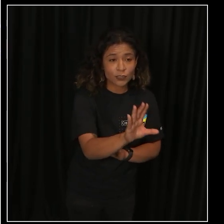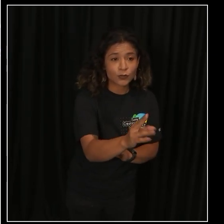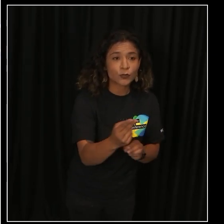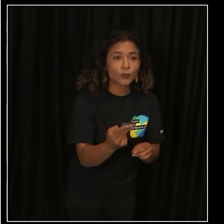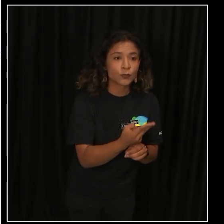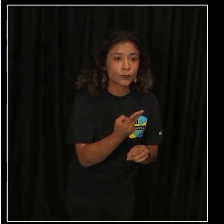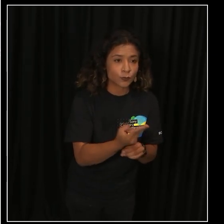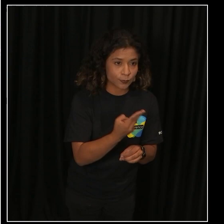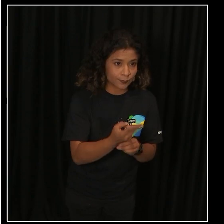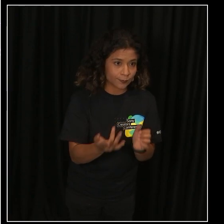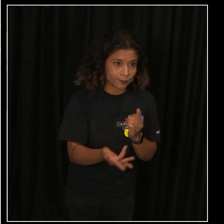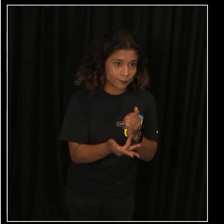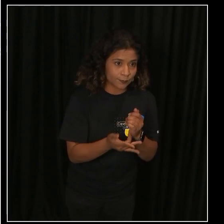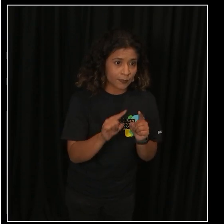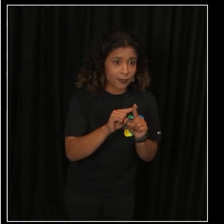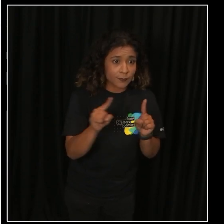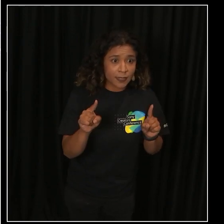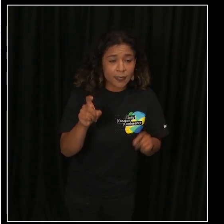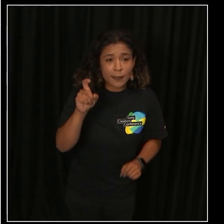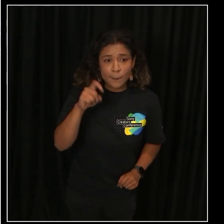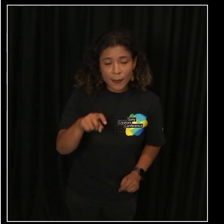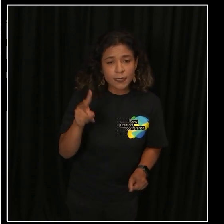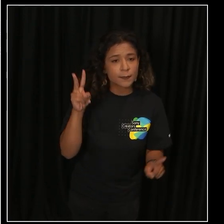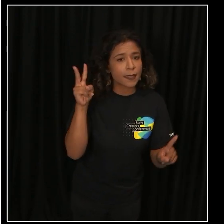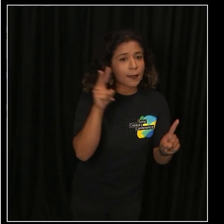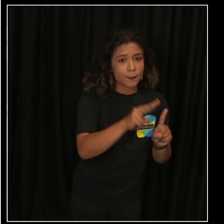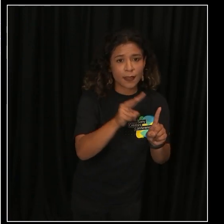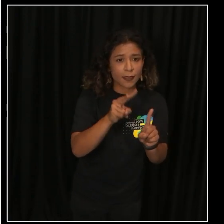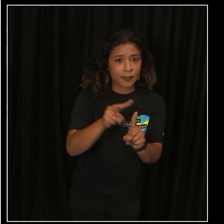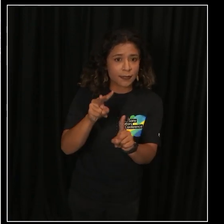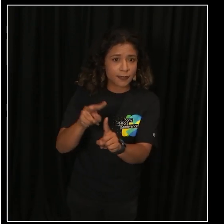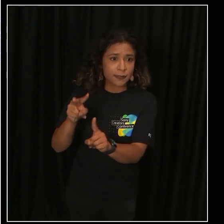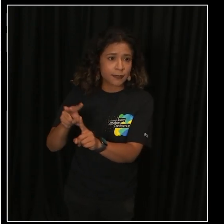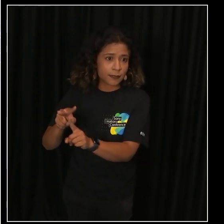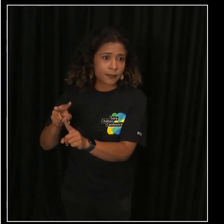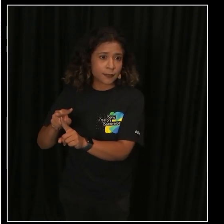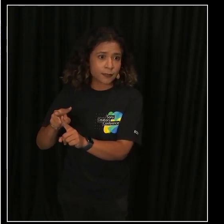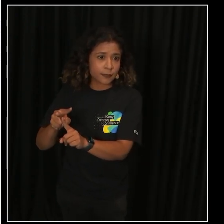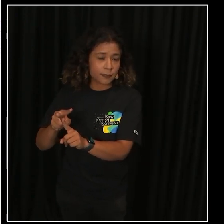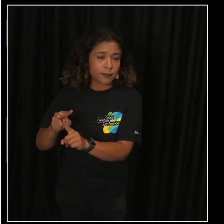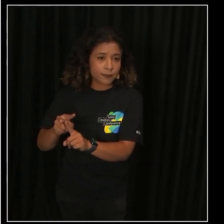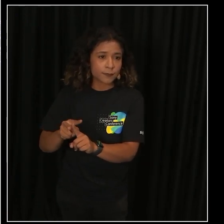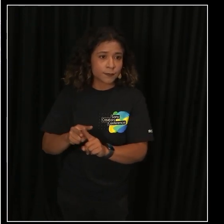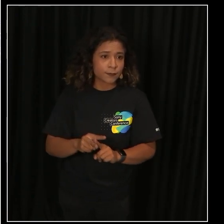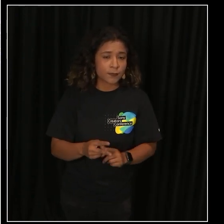However, it must be applied independently of the temporal filter already described.